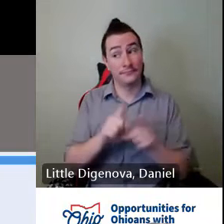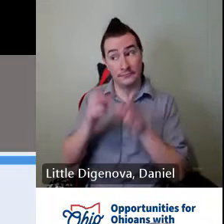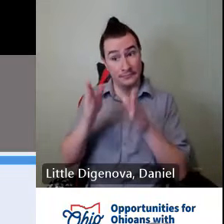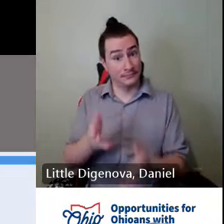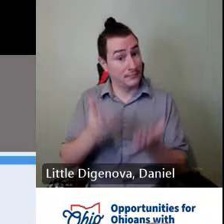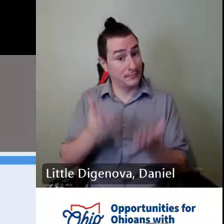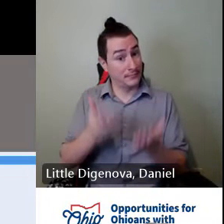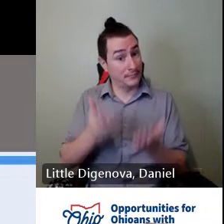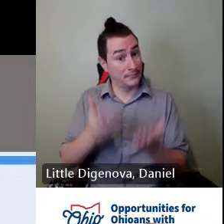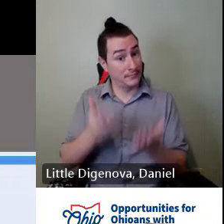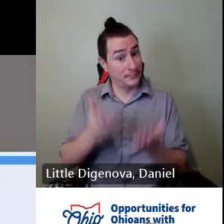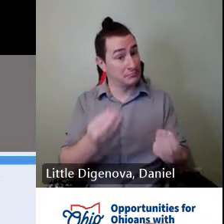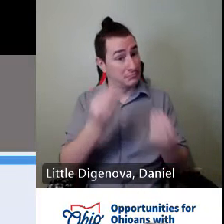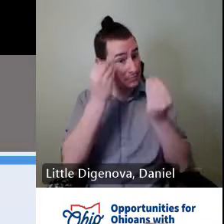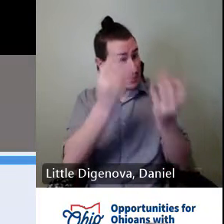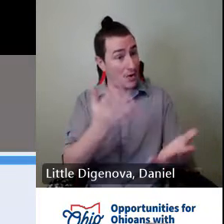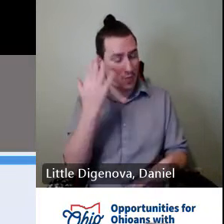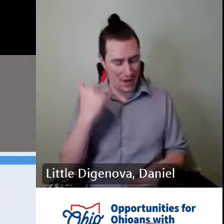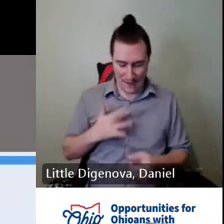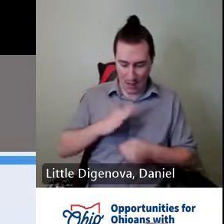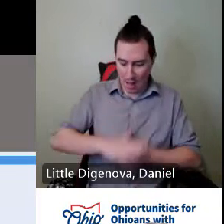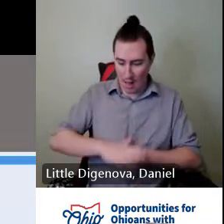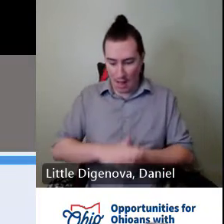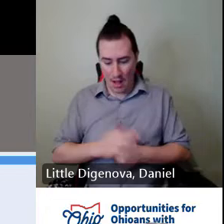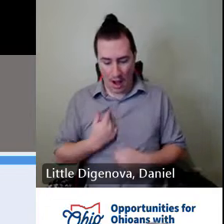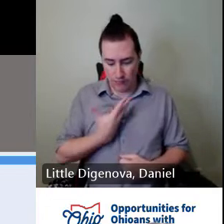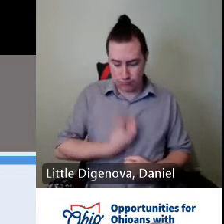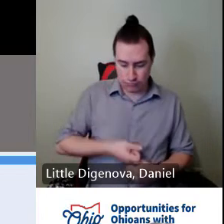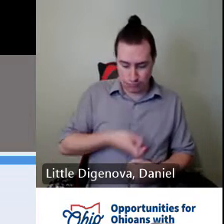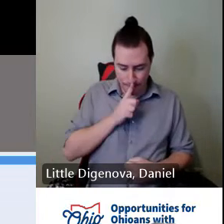associated with not disclosing and to develop a support system.